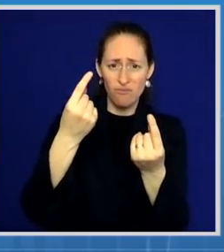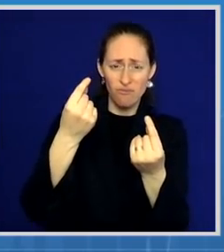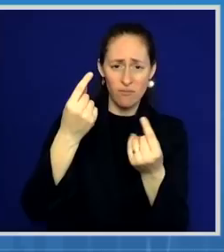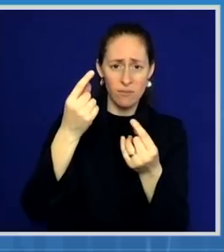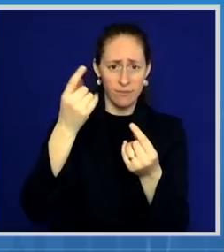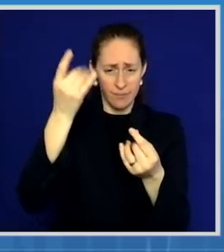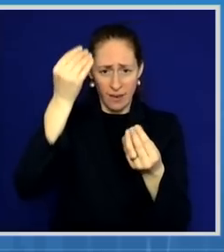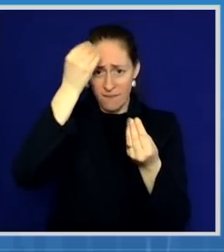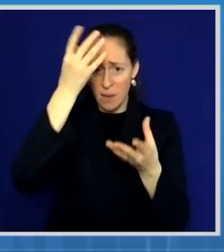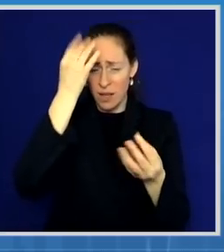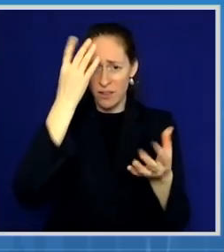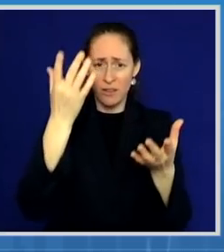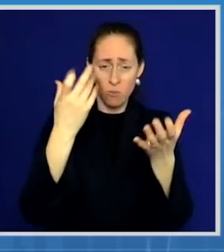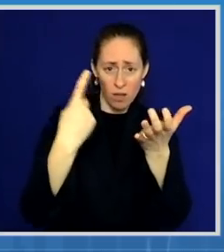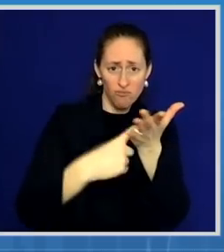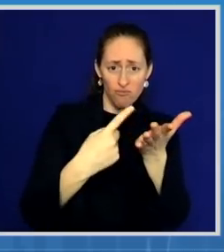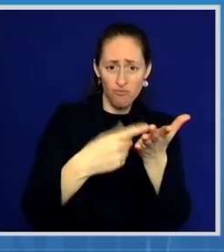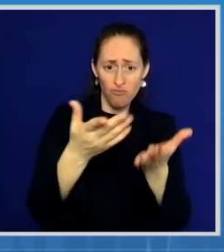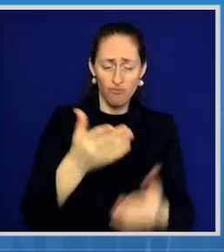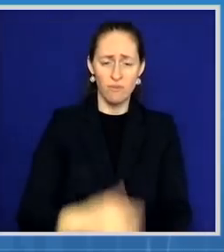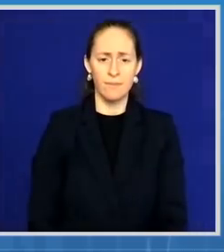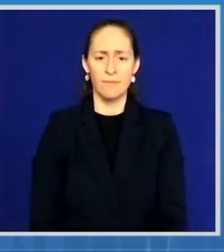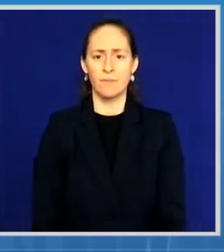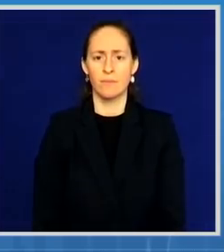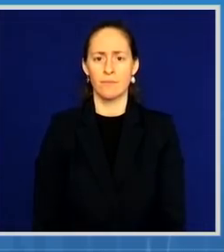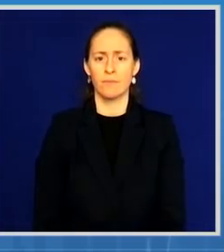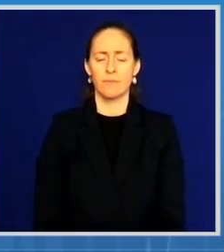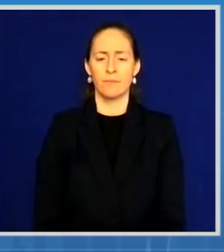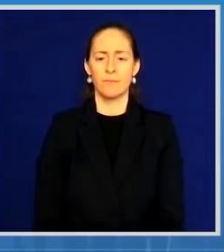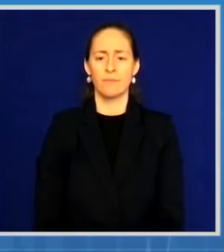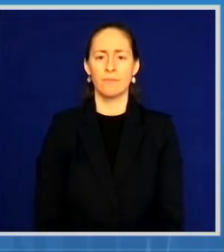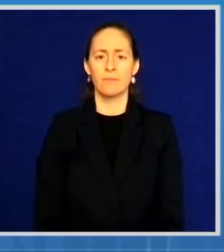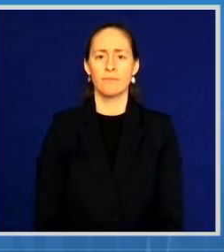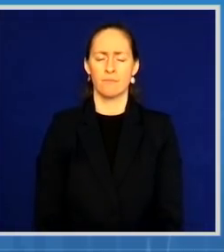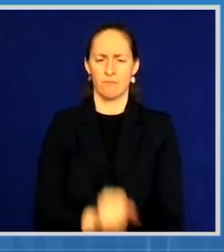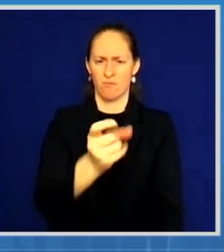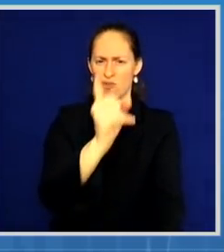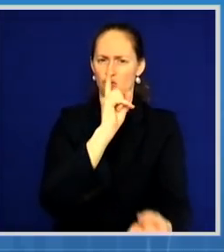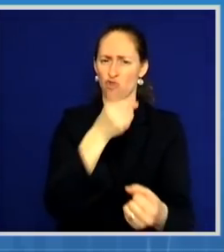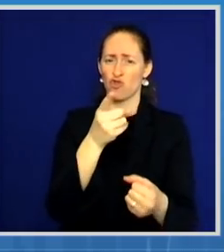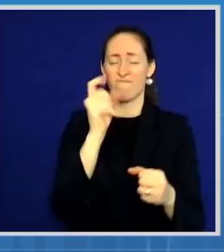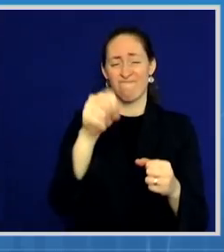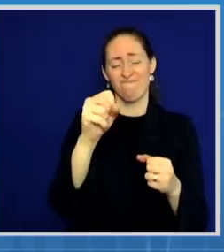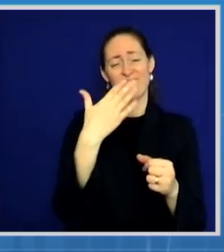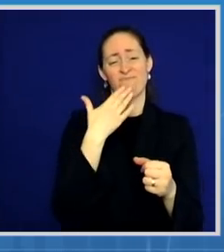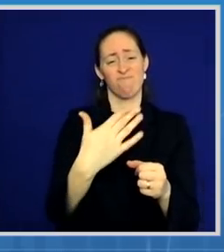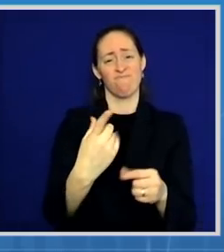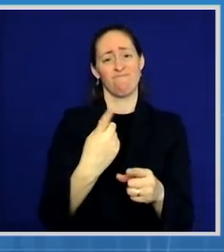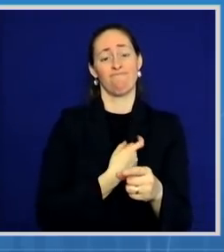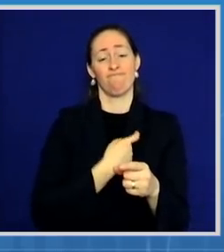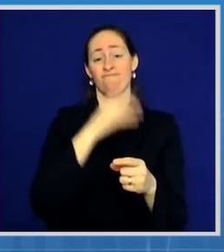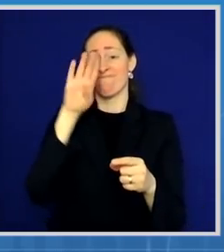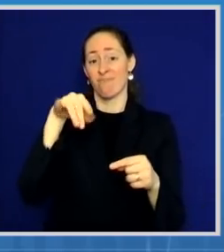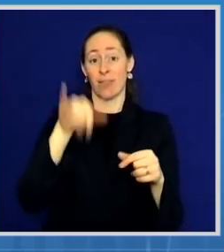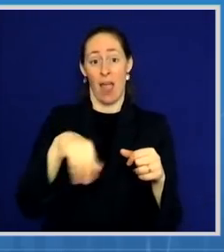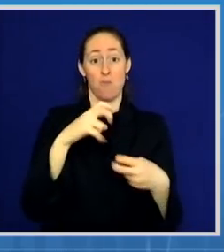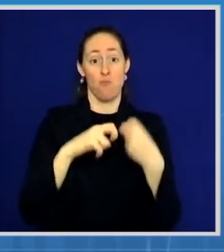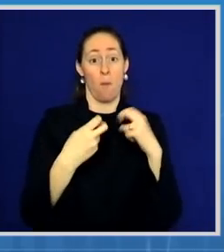Dr. Murthy: Sure. Well, thank you for that question. I mean, that is such an important issue and we are certainly focused on it in several ways.